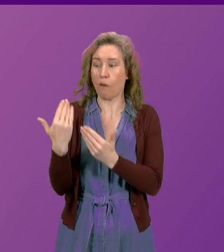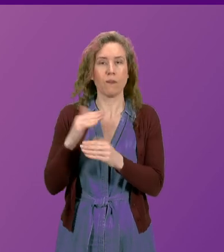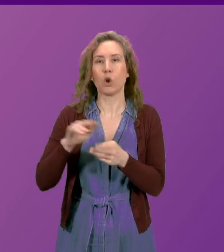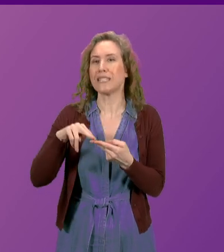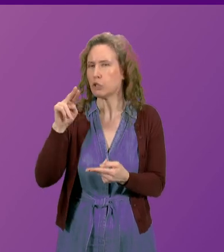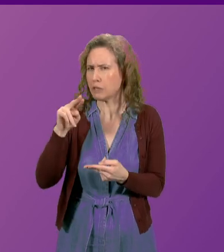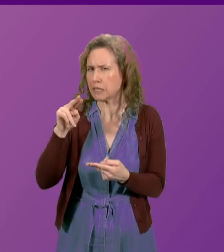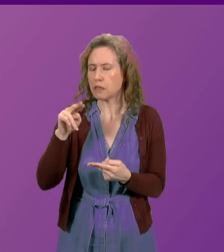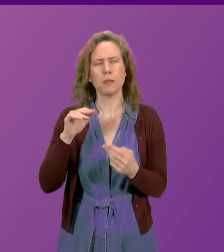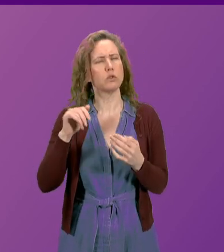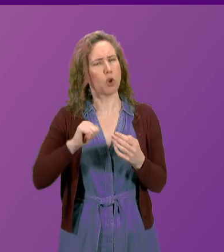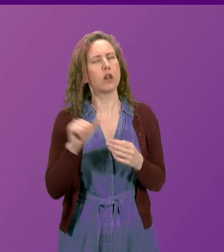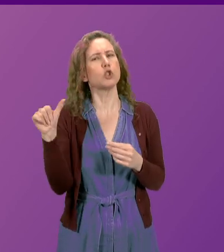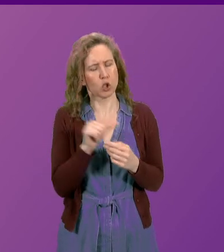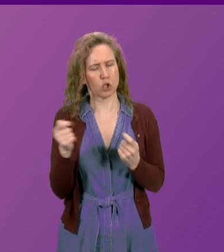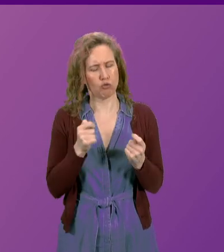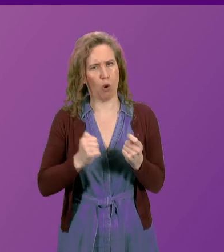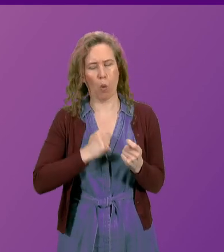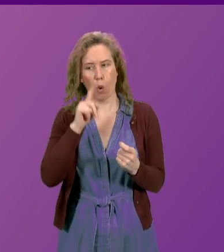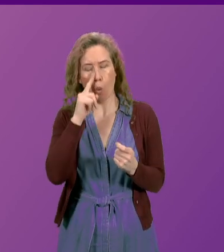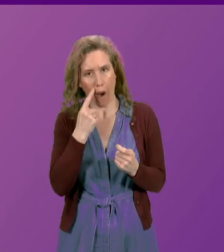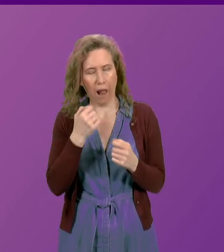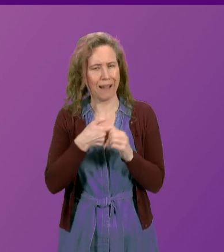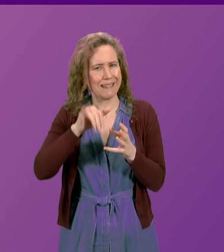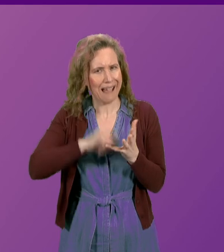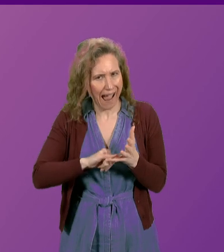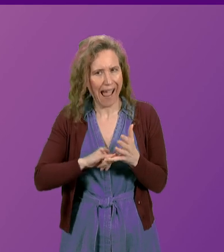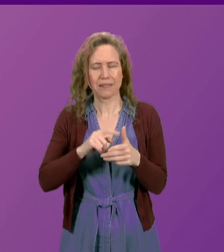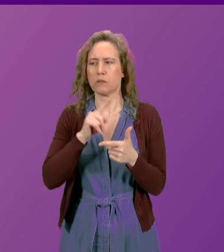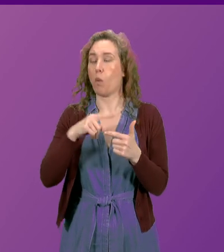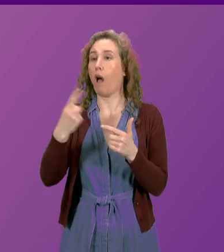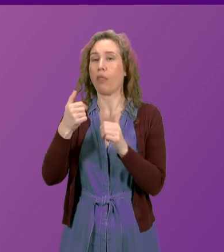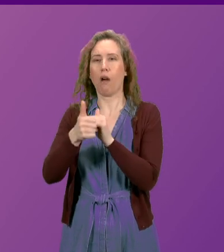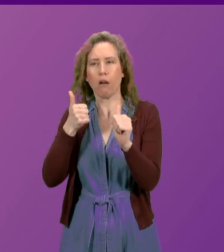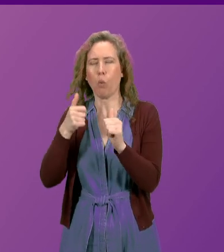should have control over oil and gas windfall taxes, other corporate taxes, national insurance,